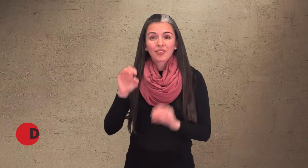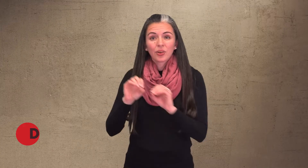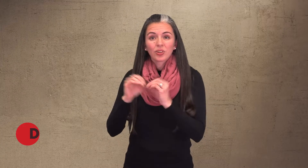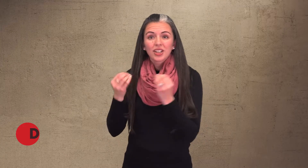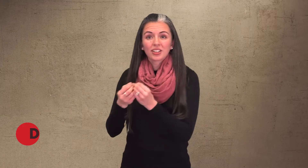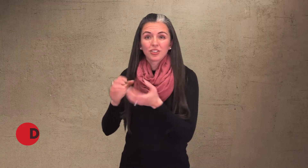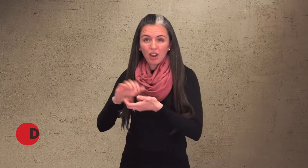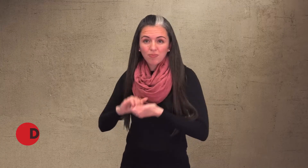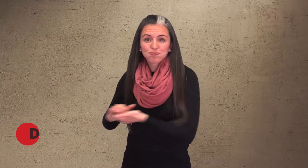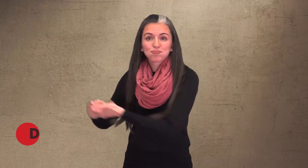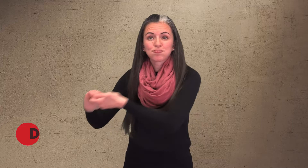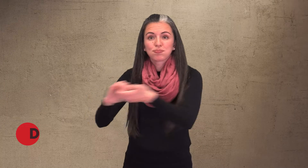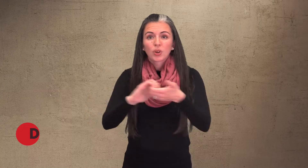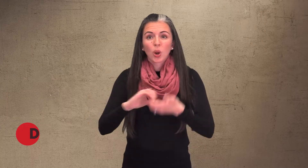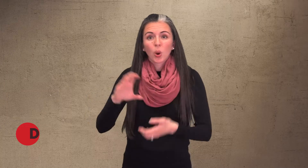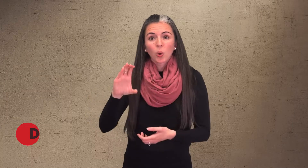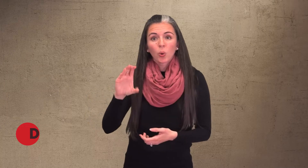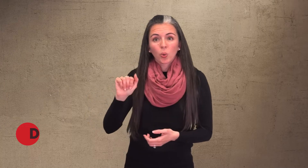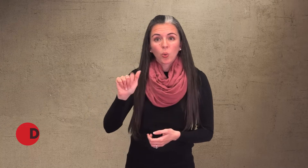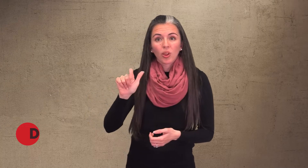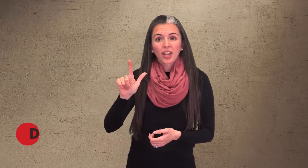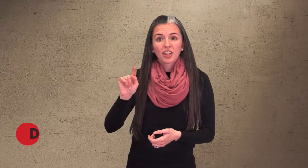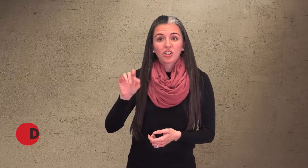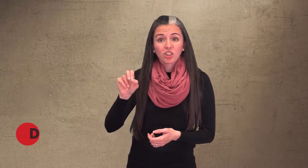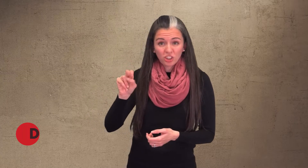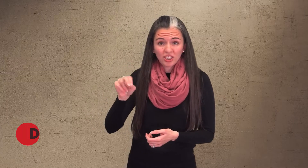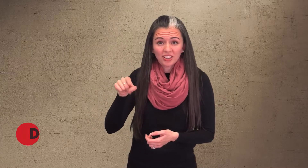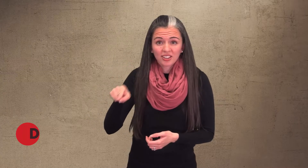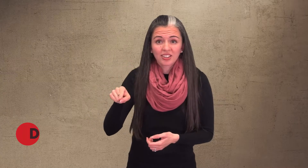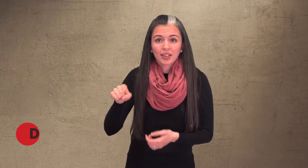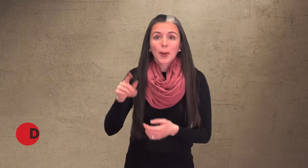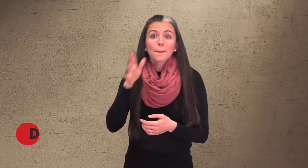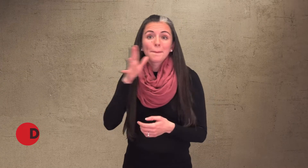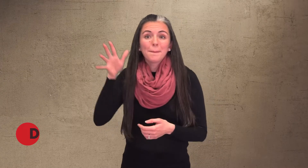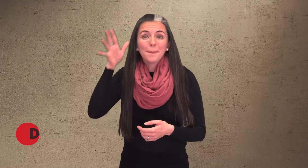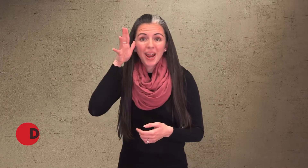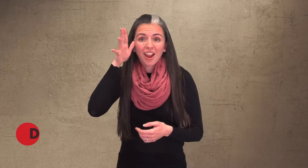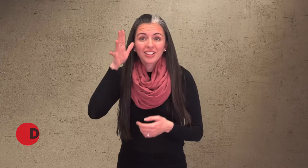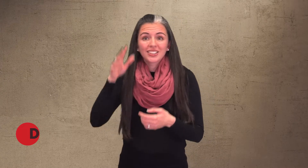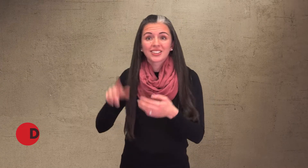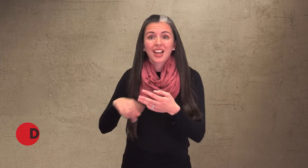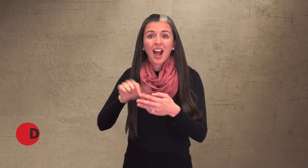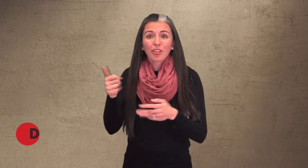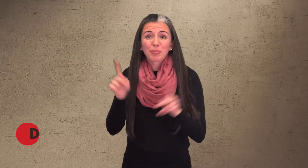The Deaf organizations collaborated in a coalition with parents and